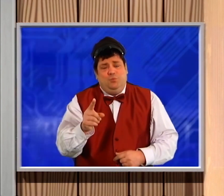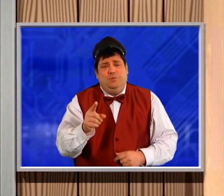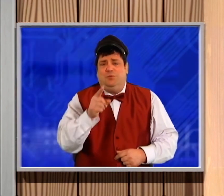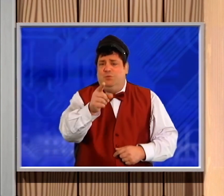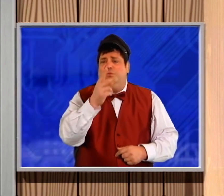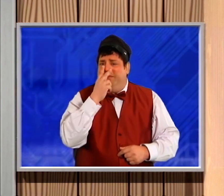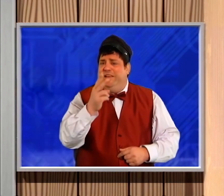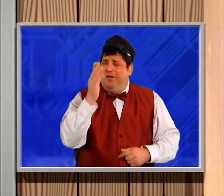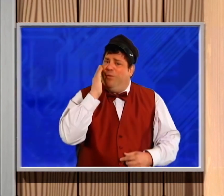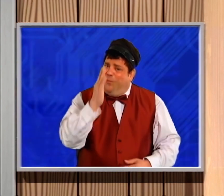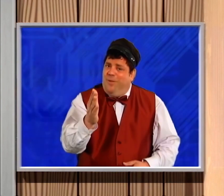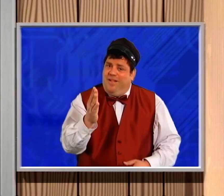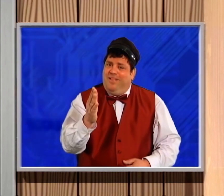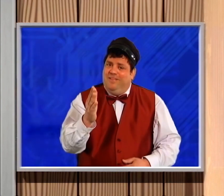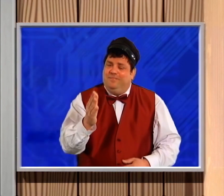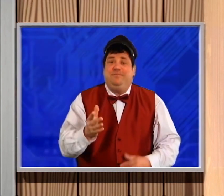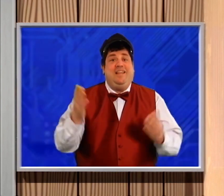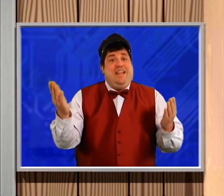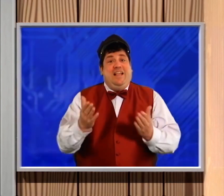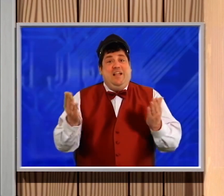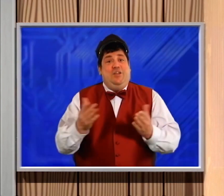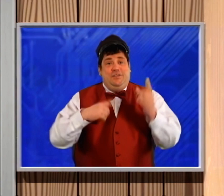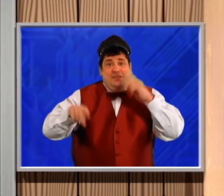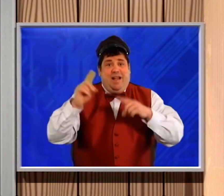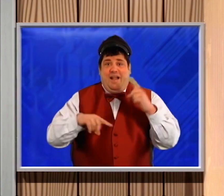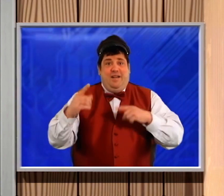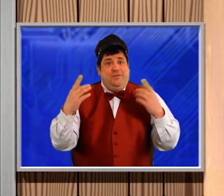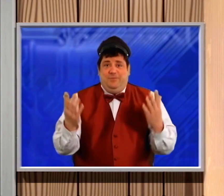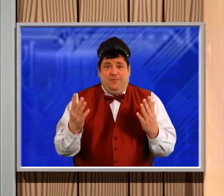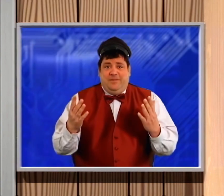YOU'LL SEE. WATCH FOR THESE SIGNS: